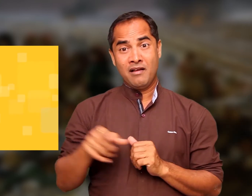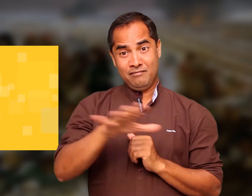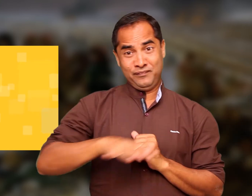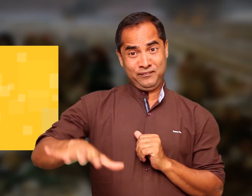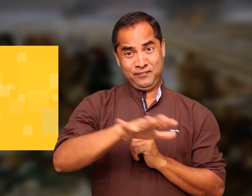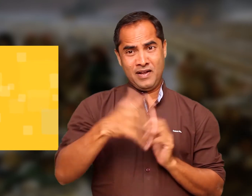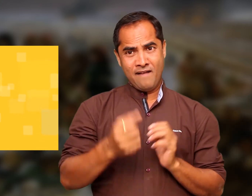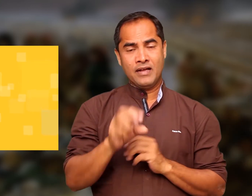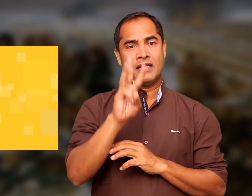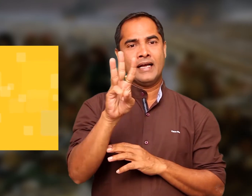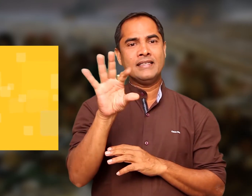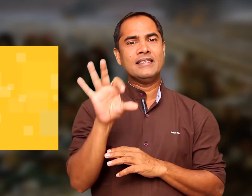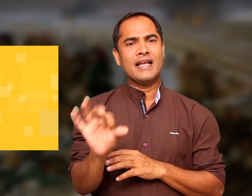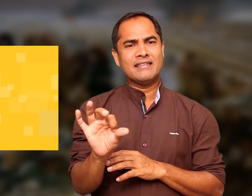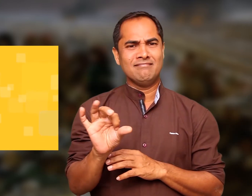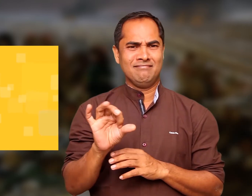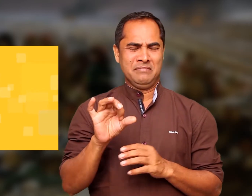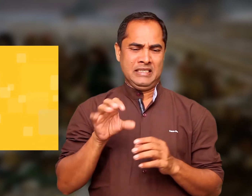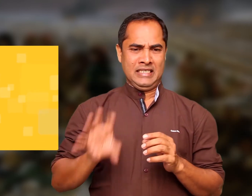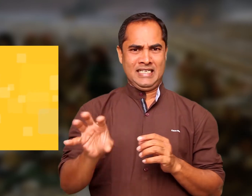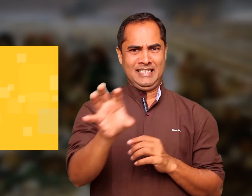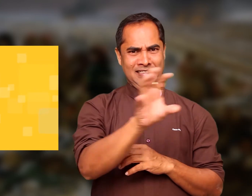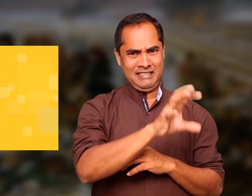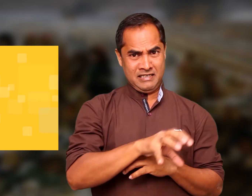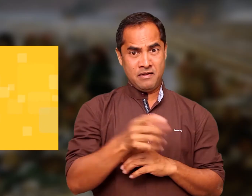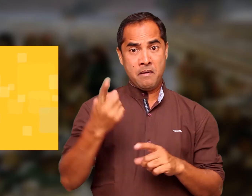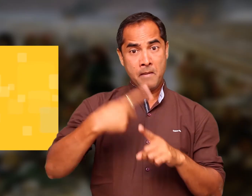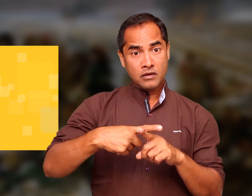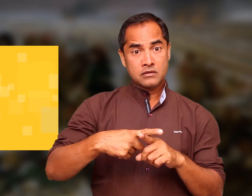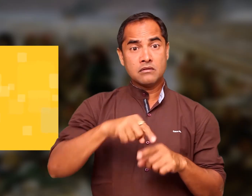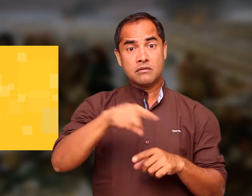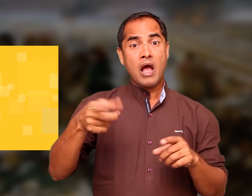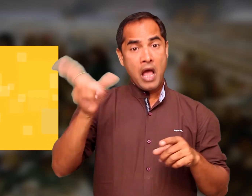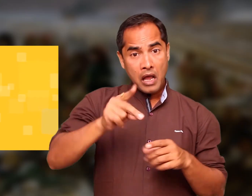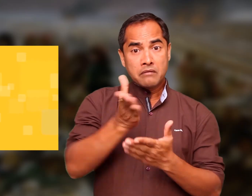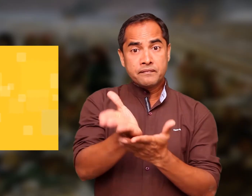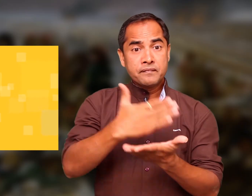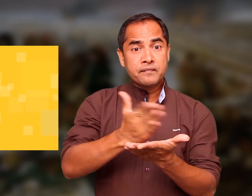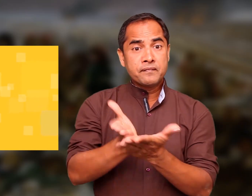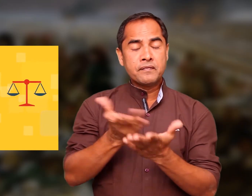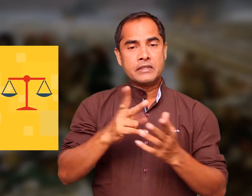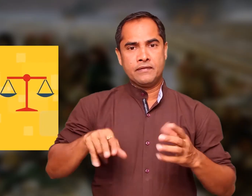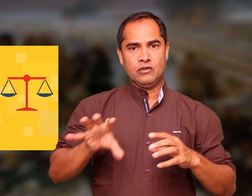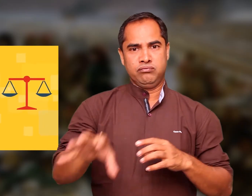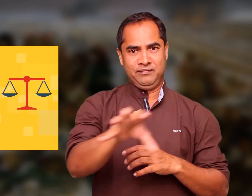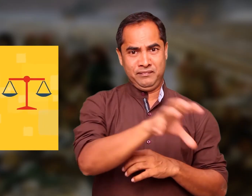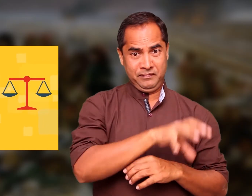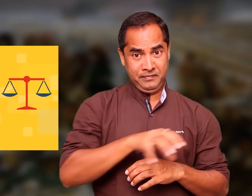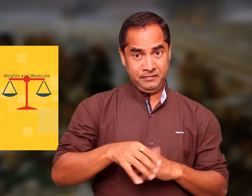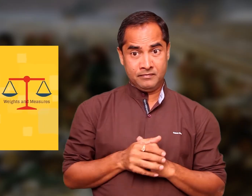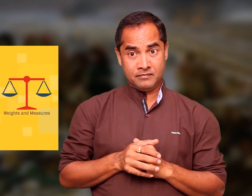There were 39 states in this region which were divided into many territories.